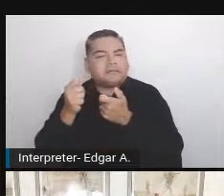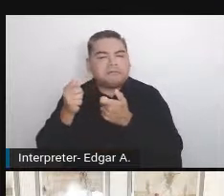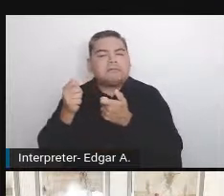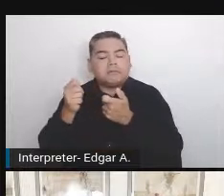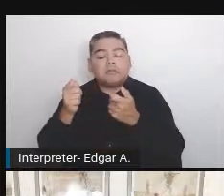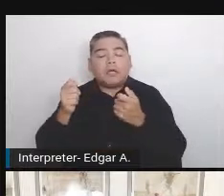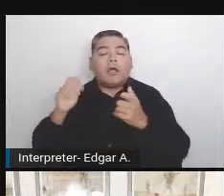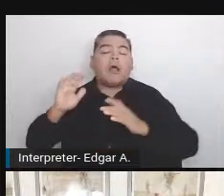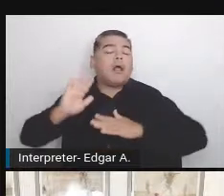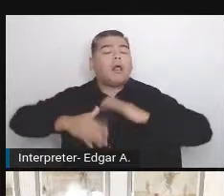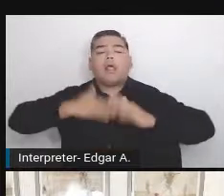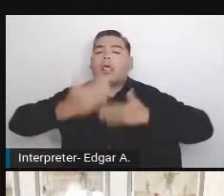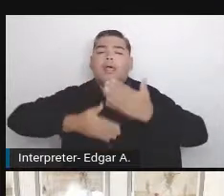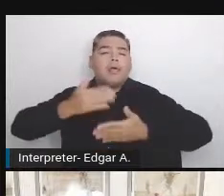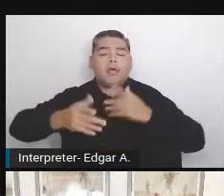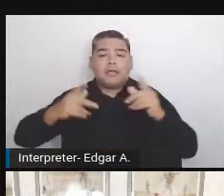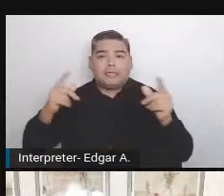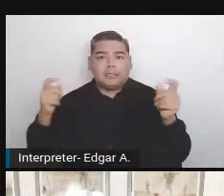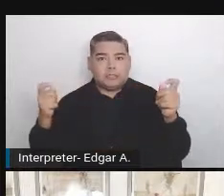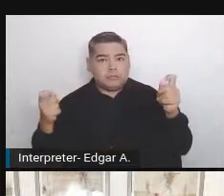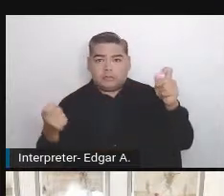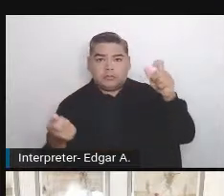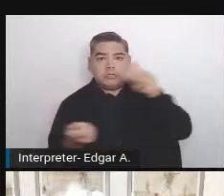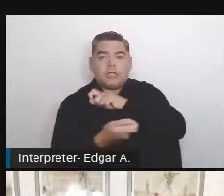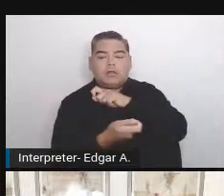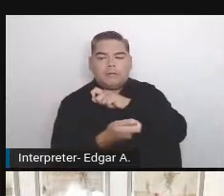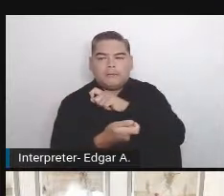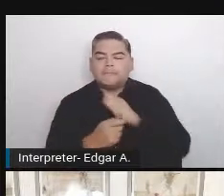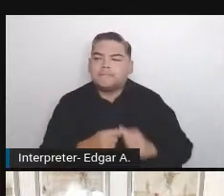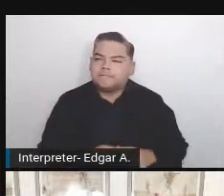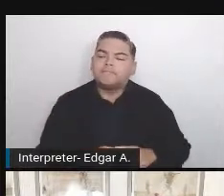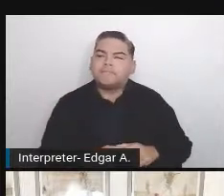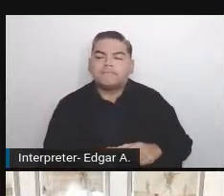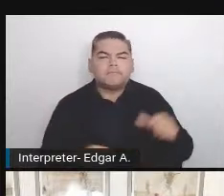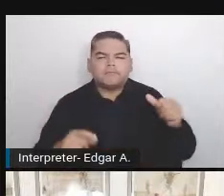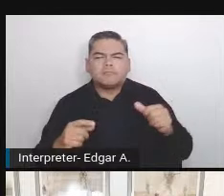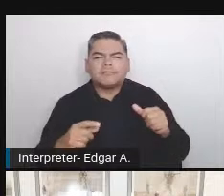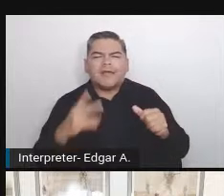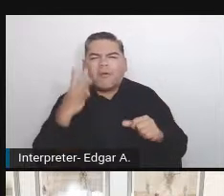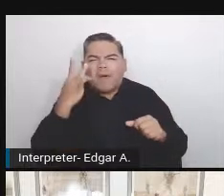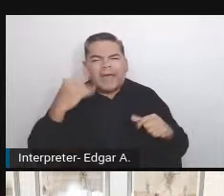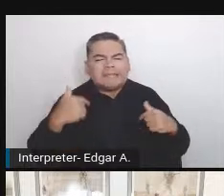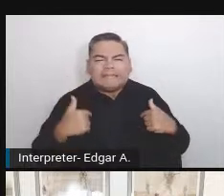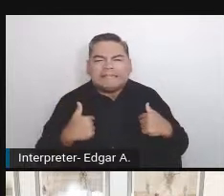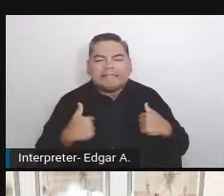Accessibility was not anything that I was interested in for quite a wild. But it changed at some point.